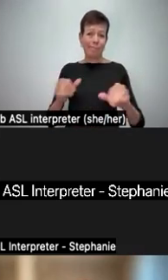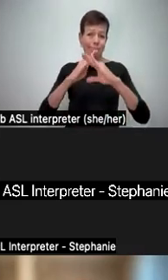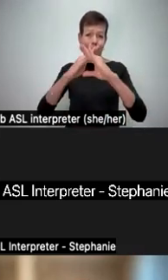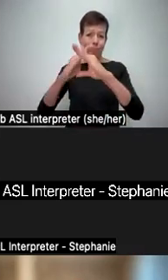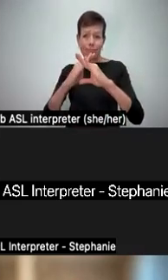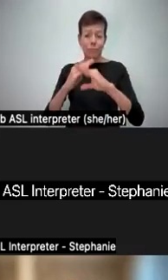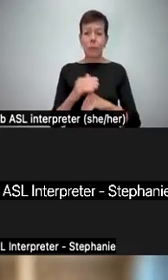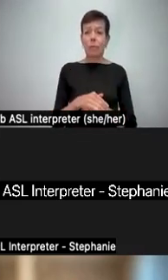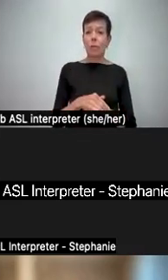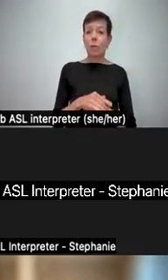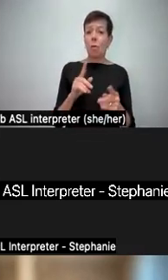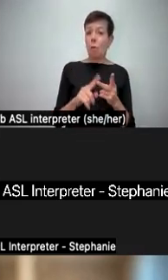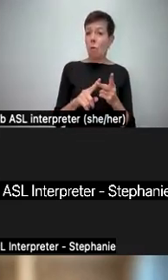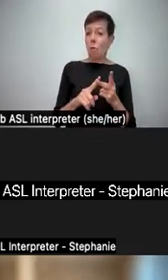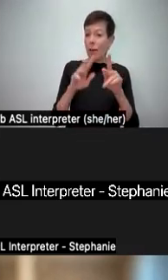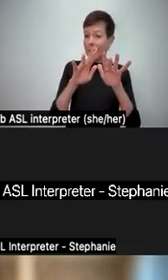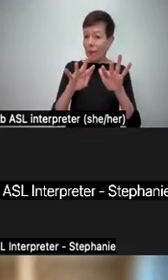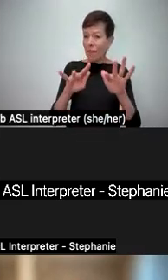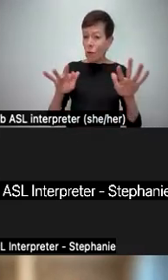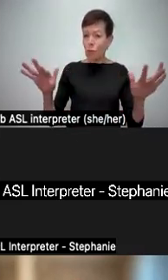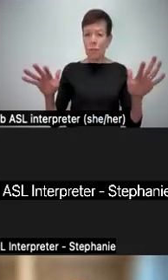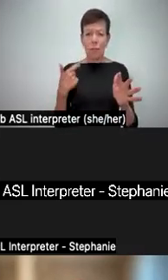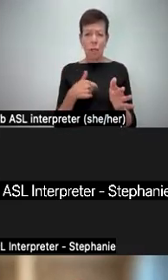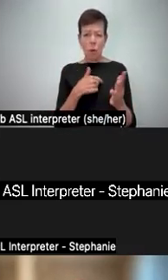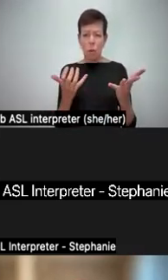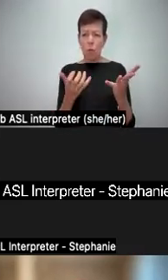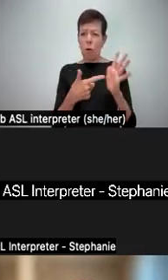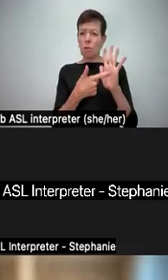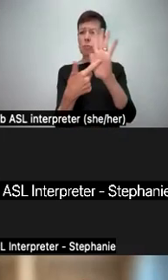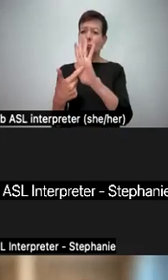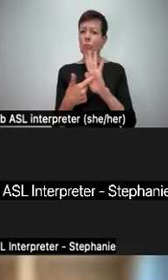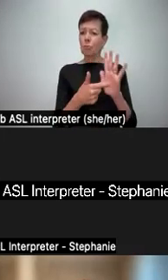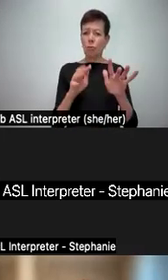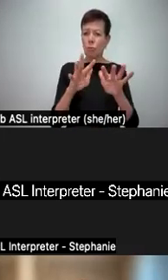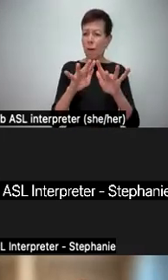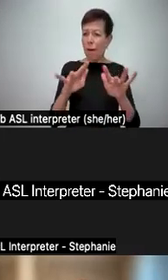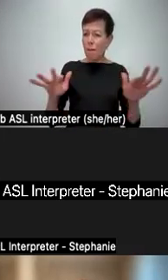endeavors that reflect our diverse community and, in supporting the work of artists of